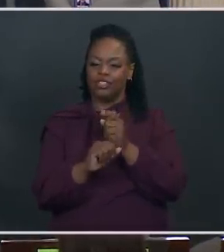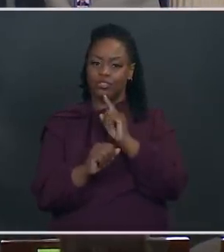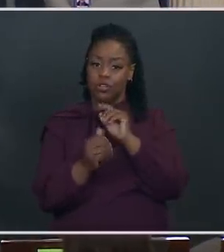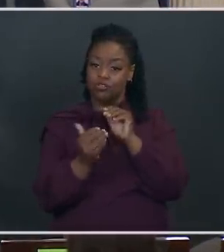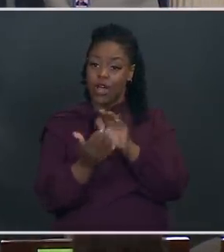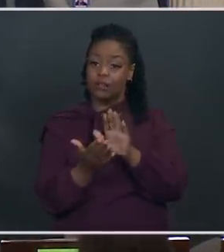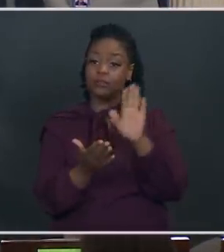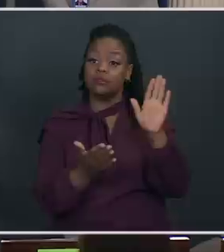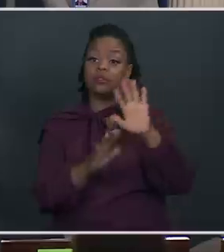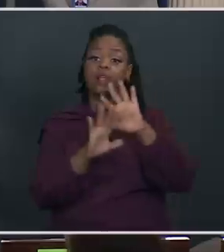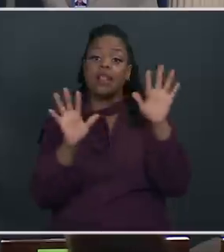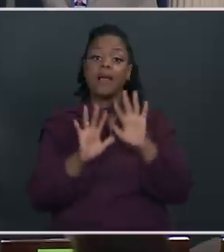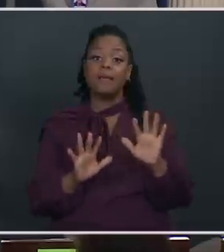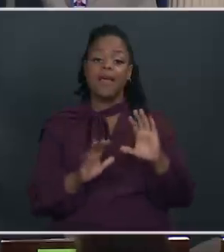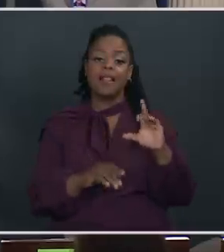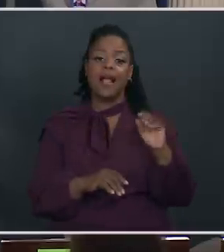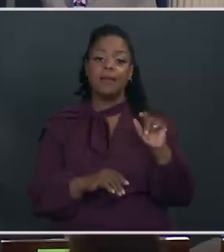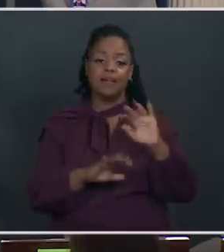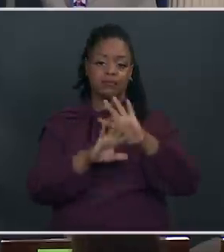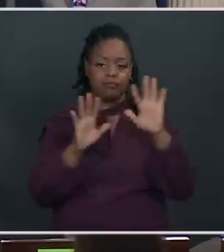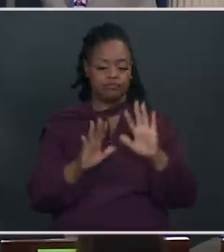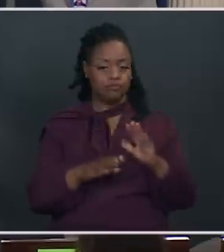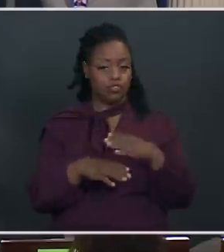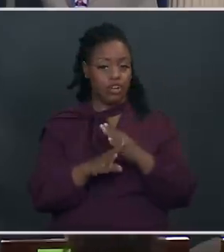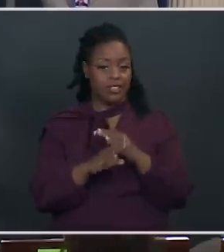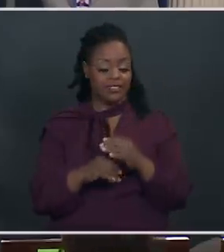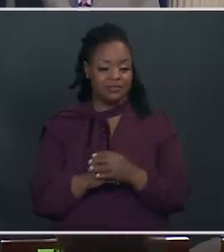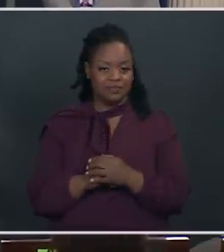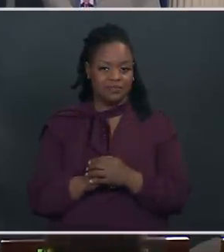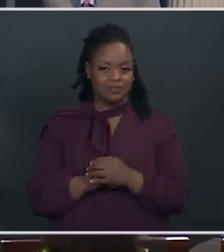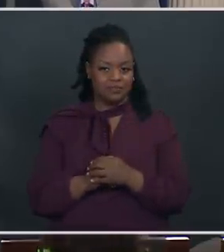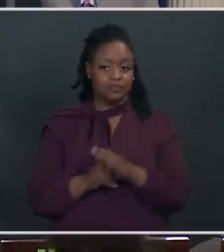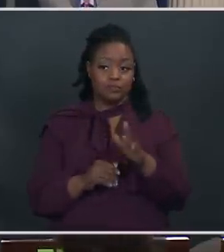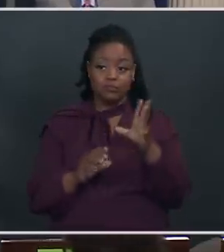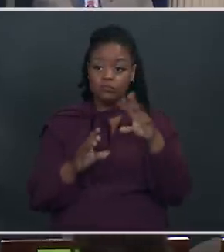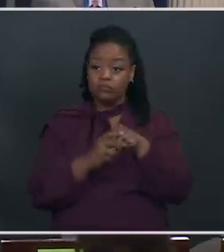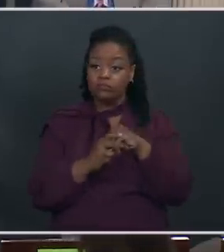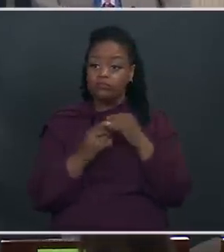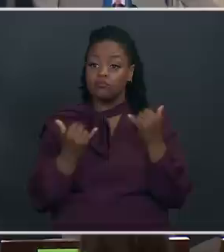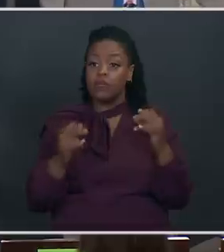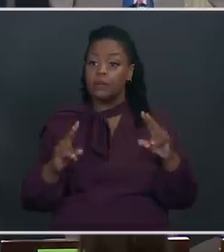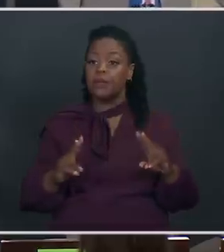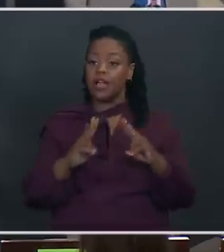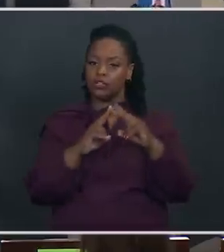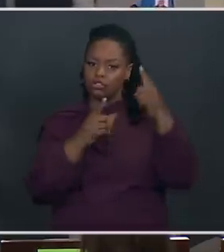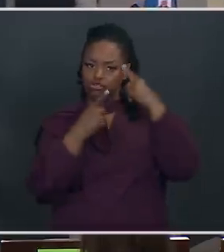building on his day-one actions of rejoining the Paris Agreement and strengthening our clean air and water protections